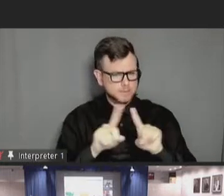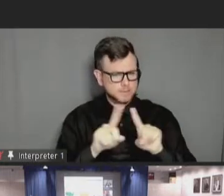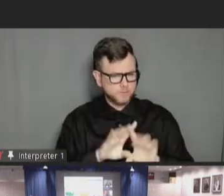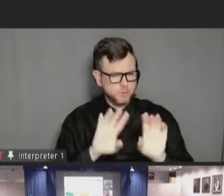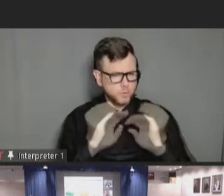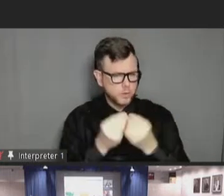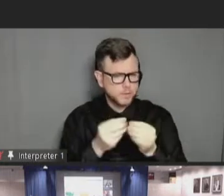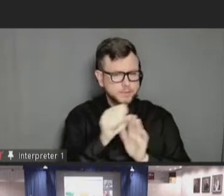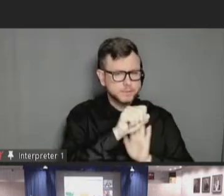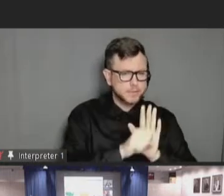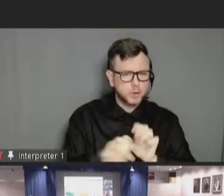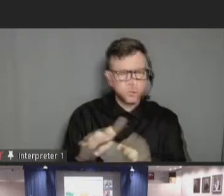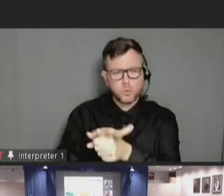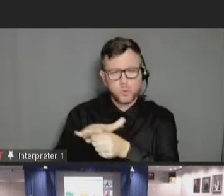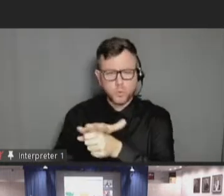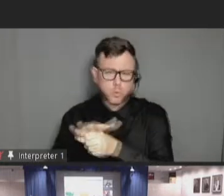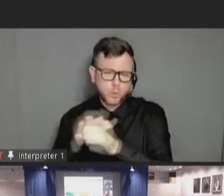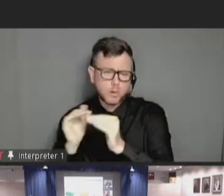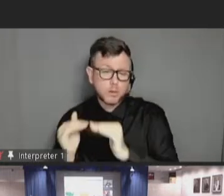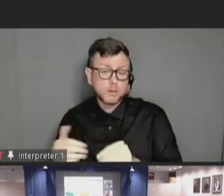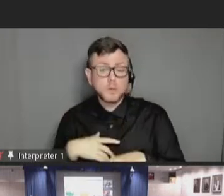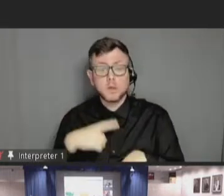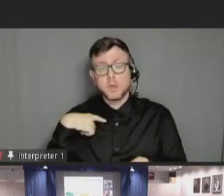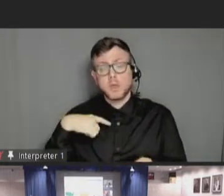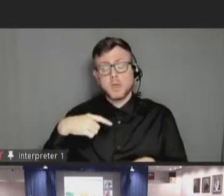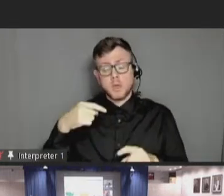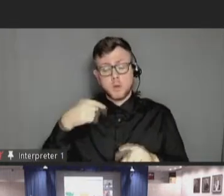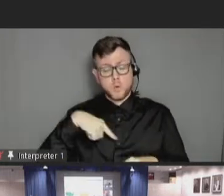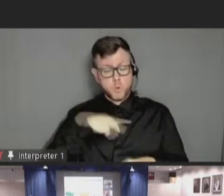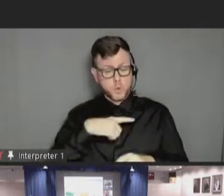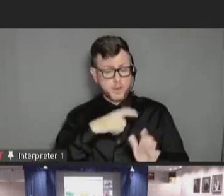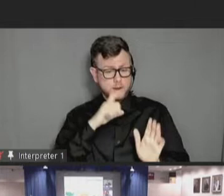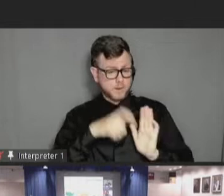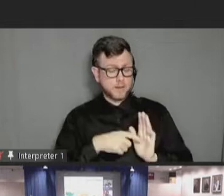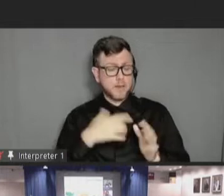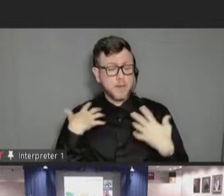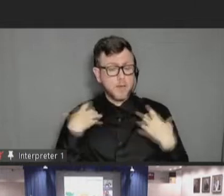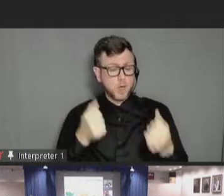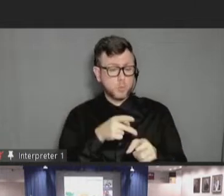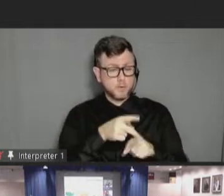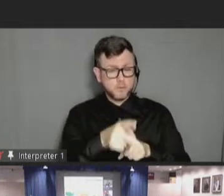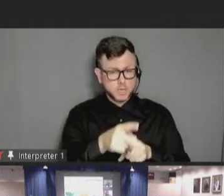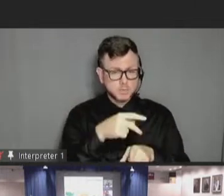level. And then finally, we were identified as health professionals in the Affordable Care Act.